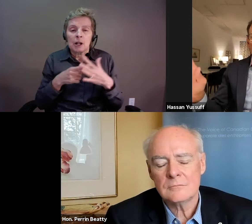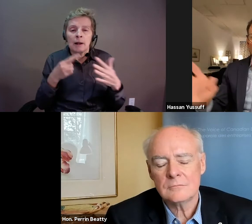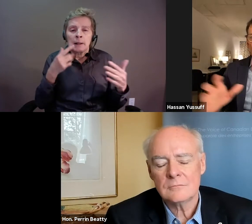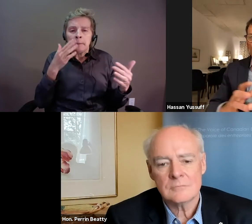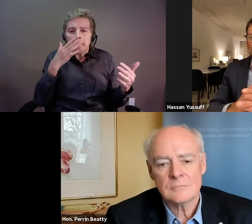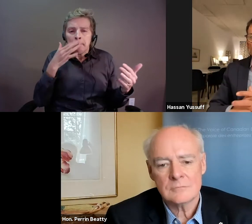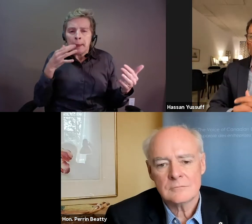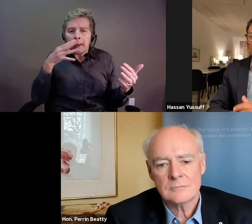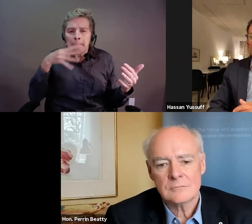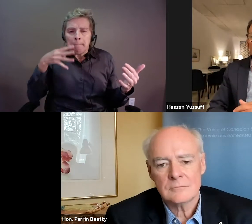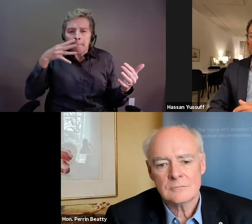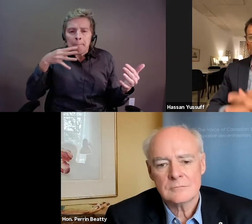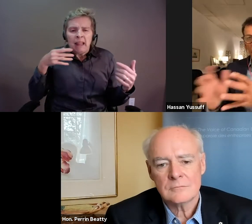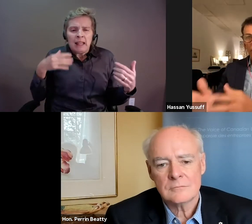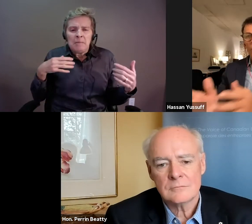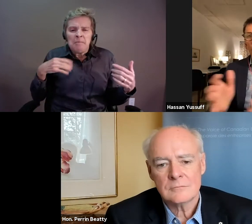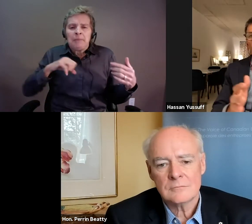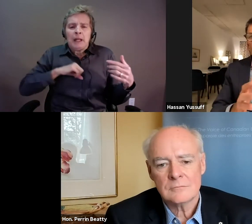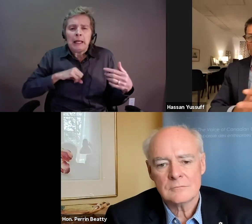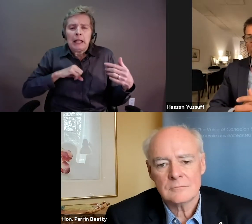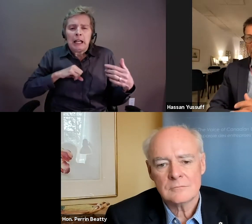hang on a minute, you can't come to school. They got to stay home. Their parents are not